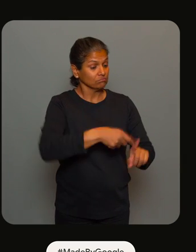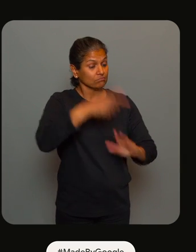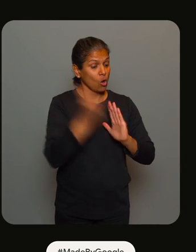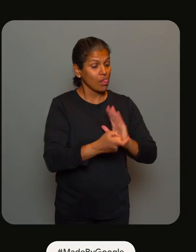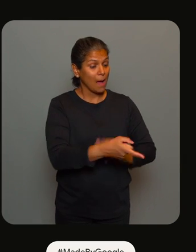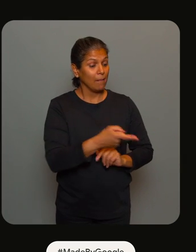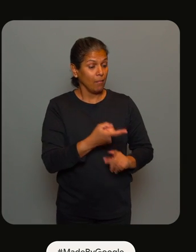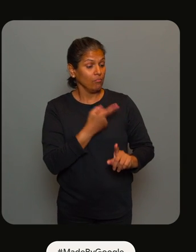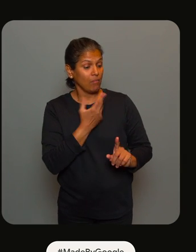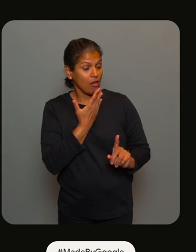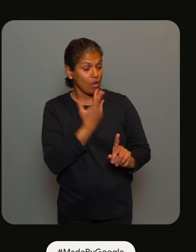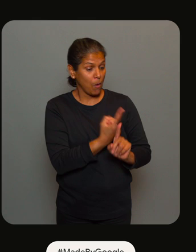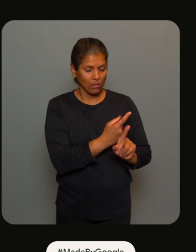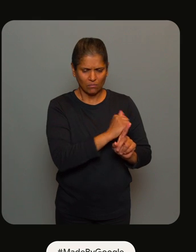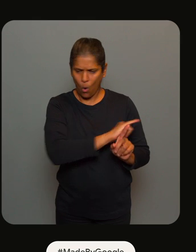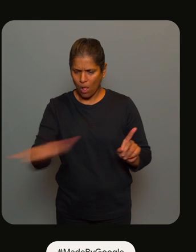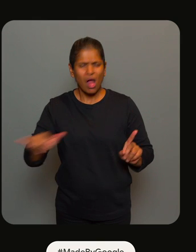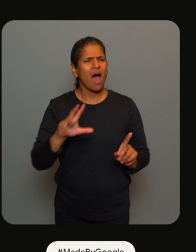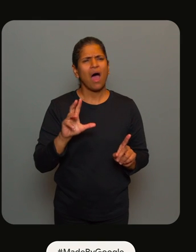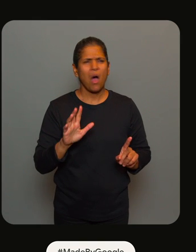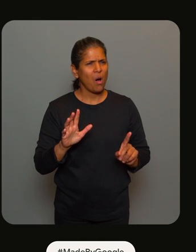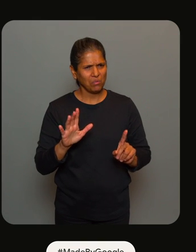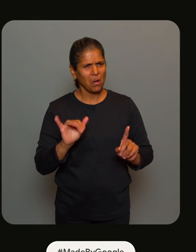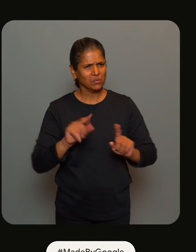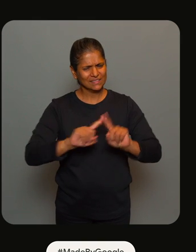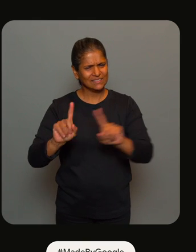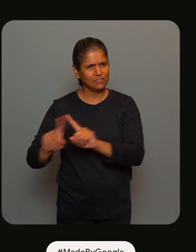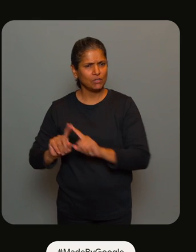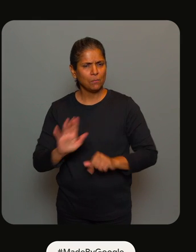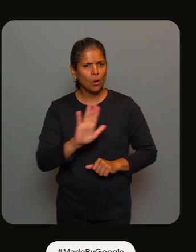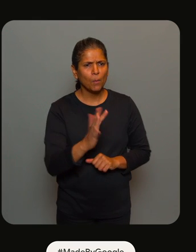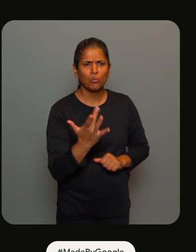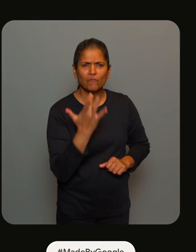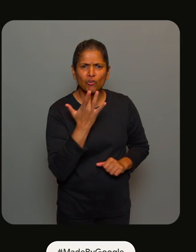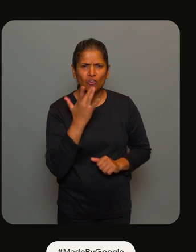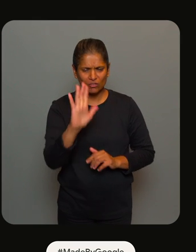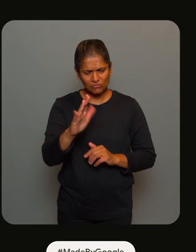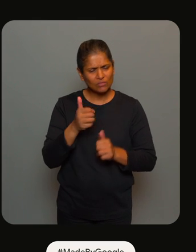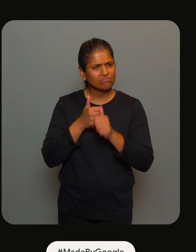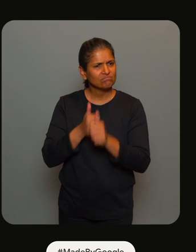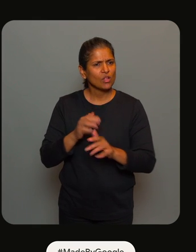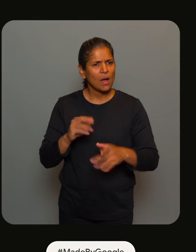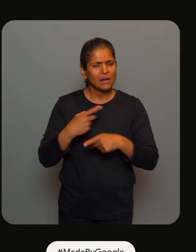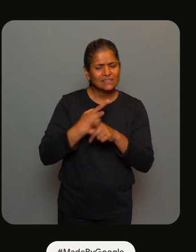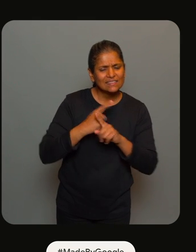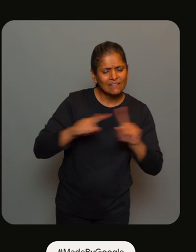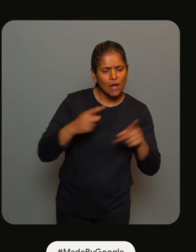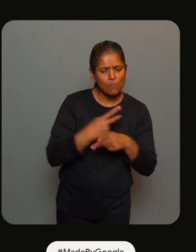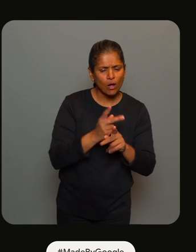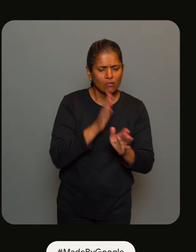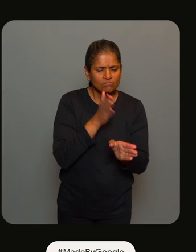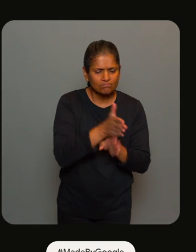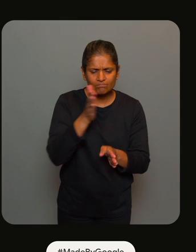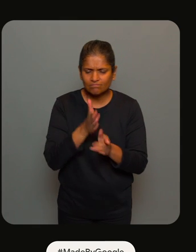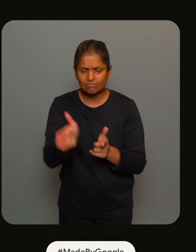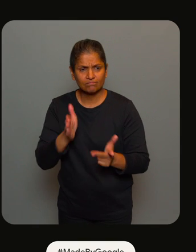Instead, we use a spectrum of shades that are unique to different products, but come together in a cohesive collection.